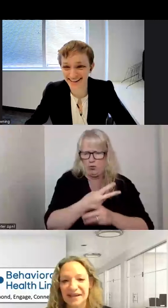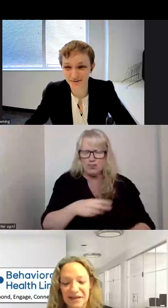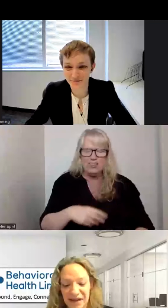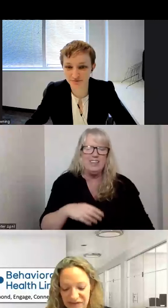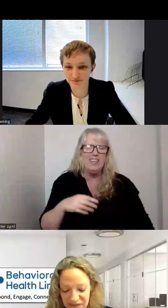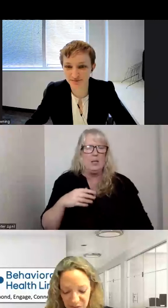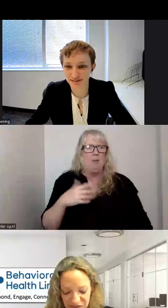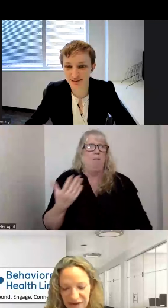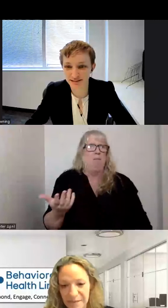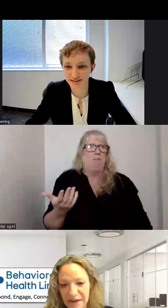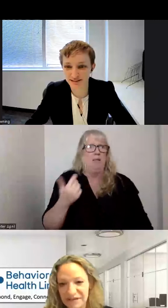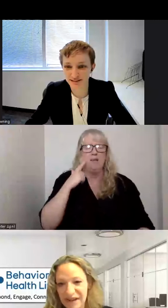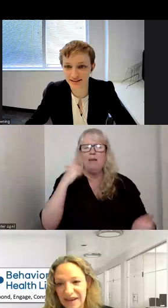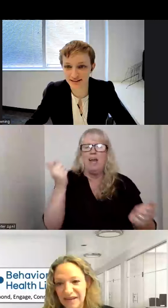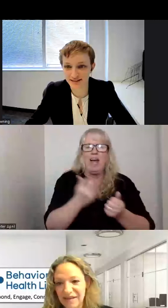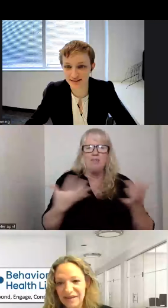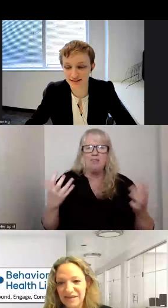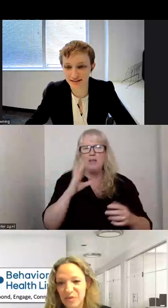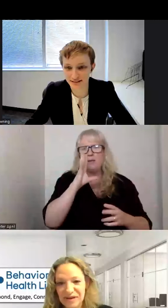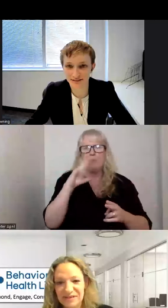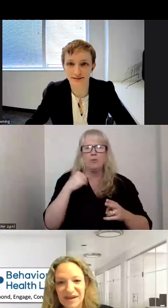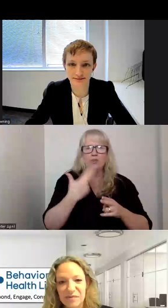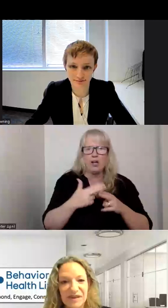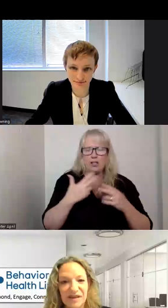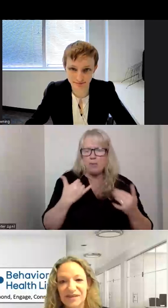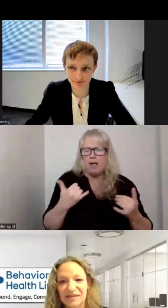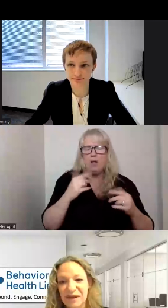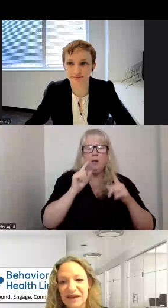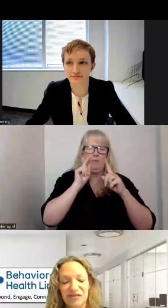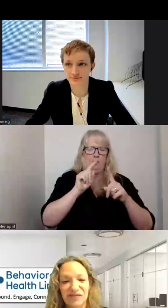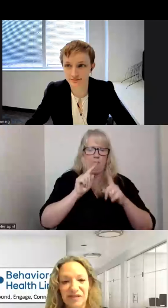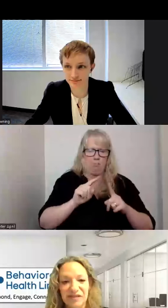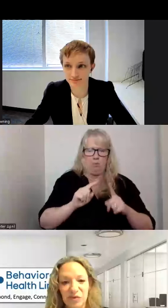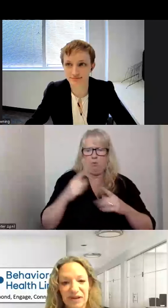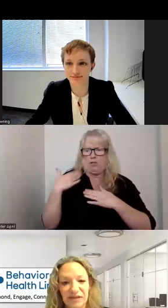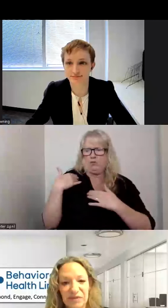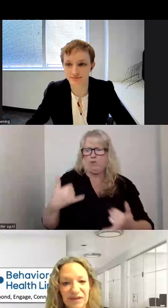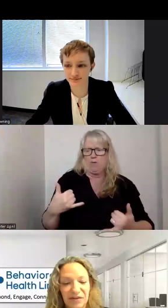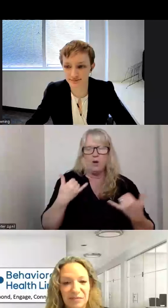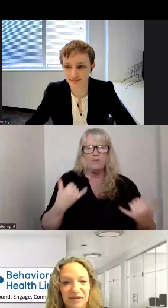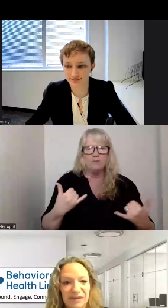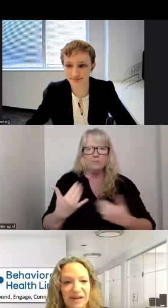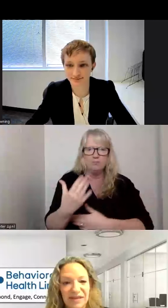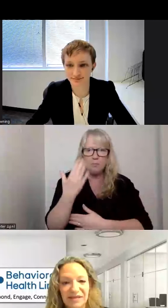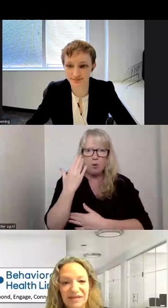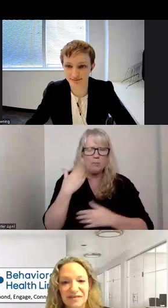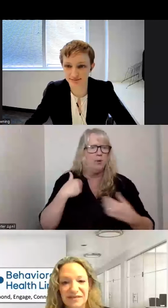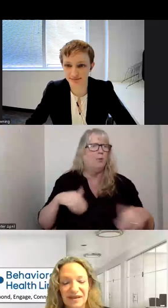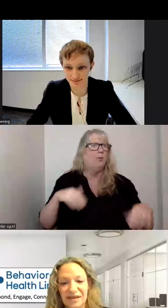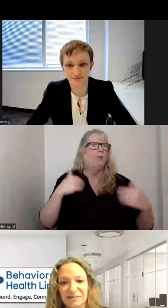MAKES SENSE. WITH THE POINTS THAT WE ARE TALKING ABOUT TODAY AND EVERYONE ELSE HAS SAID IS INCREDIBLE AND I THINK IT IS